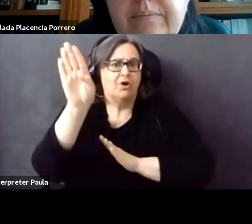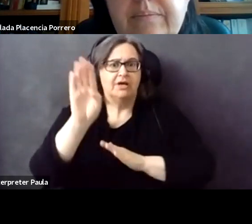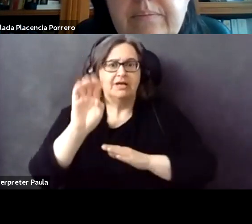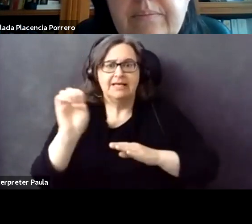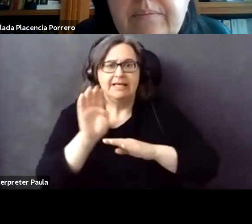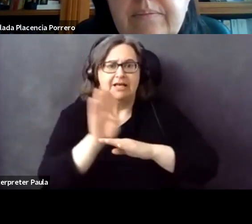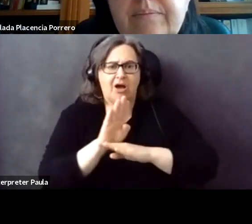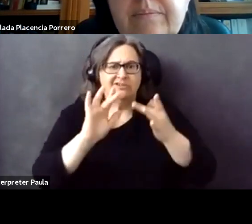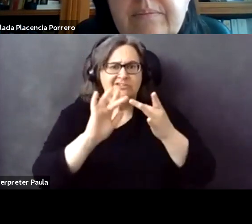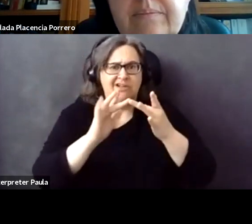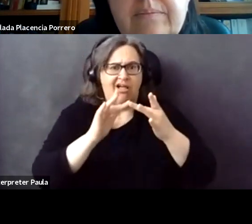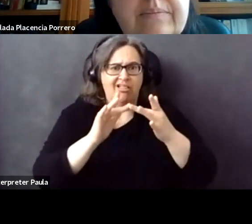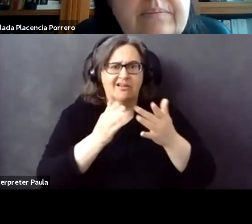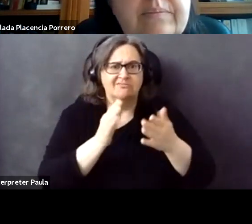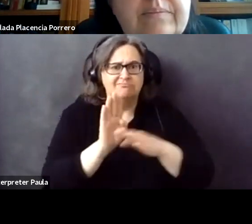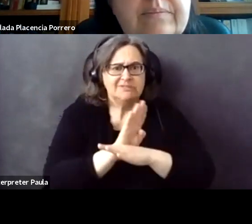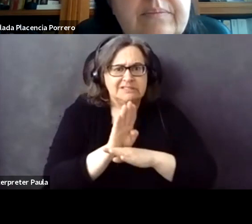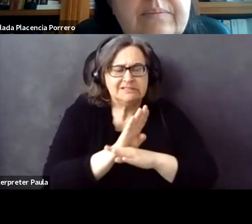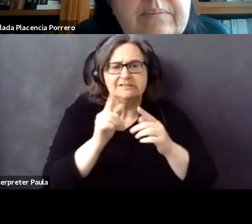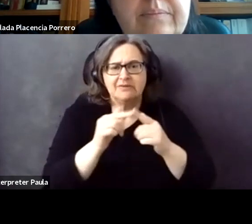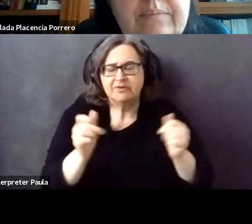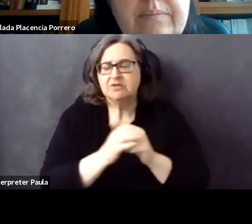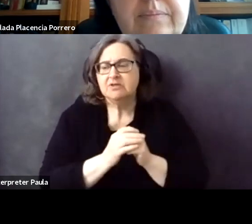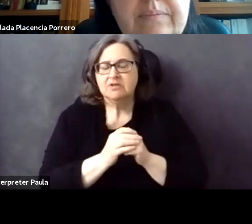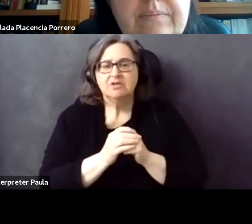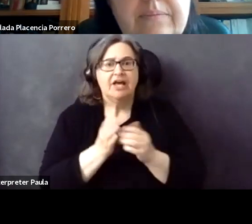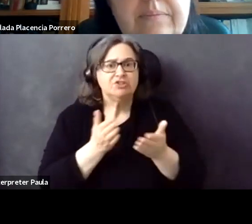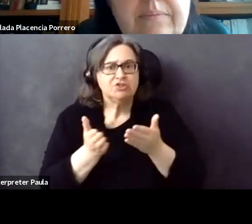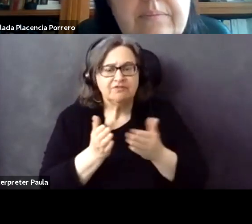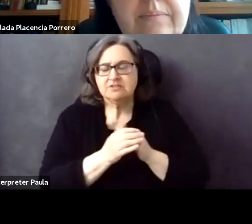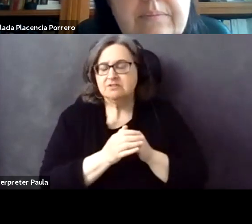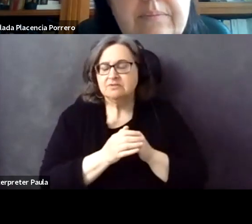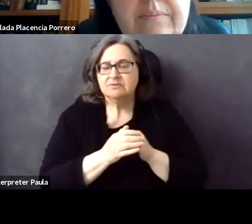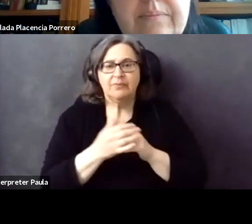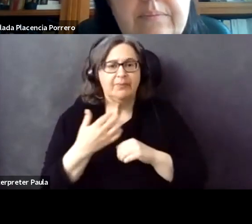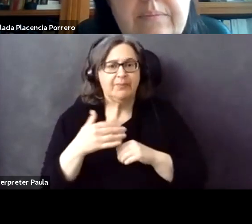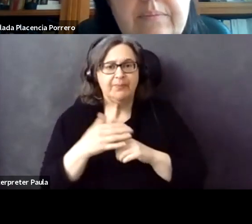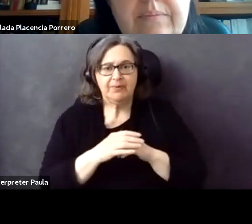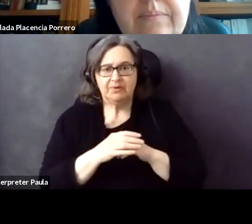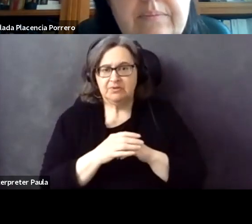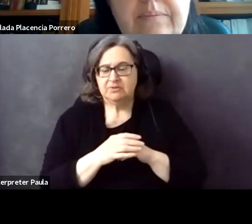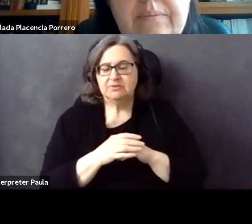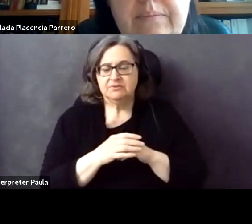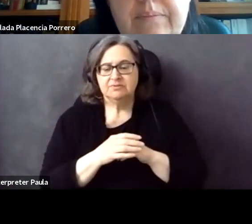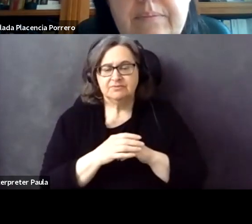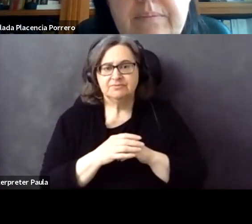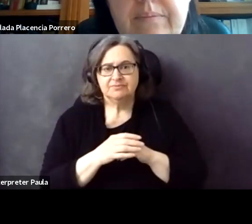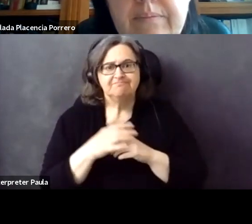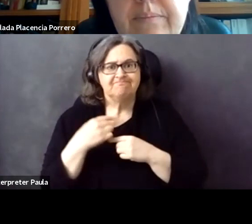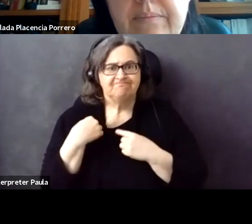out has underlined, of course, the growth of the E- commerce and many E-services overall.